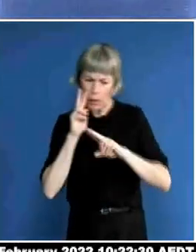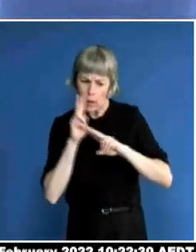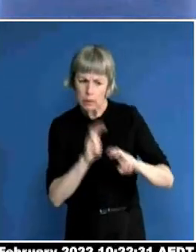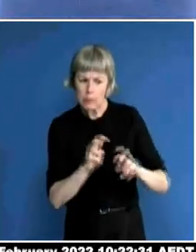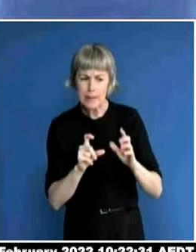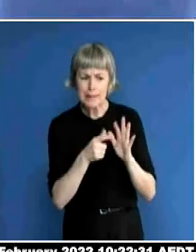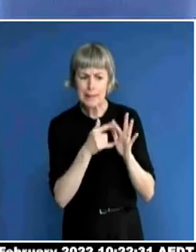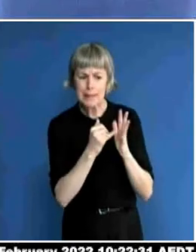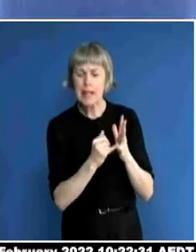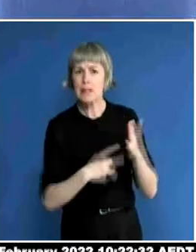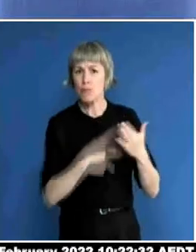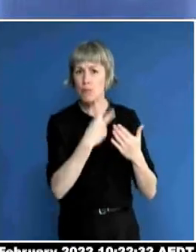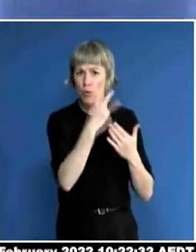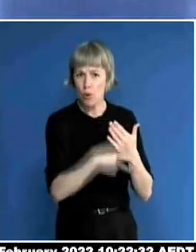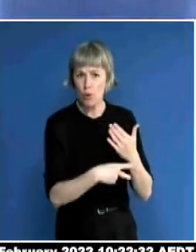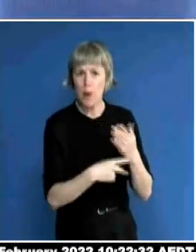employment that exist within the DES program.